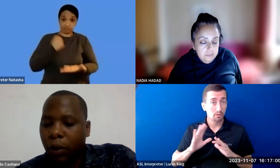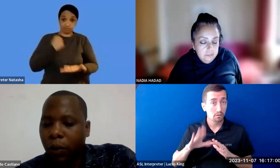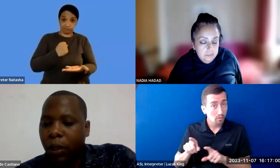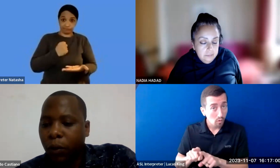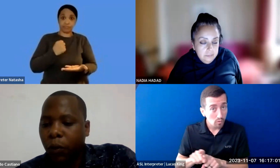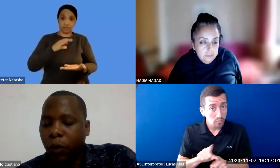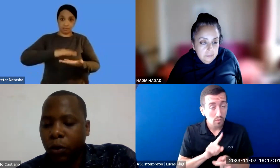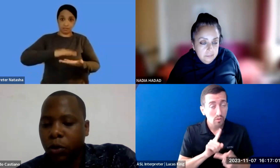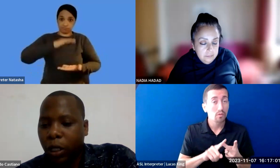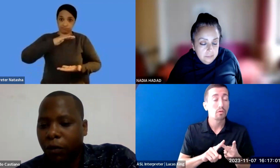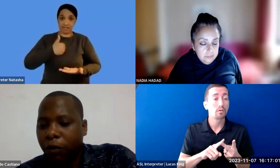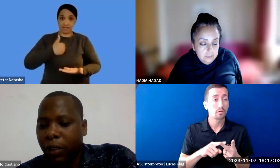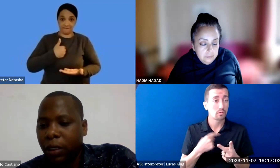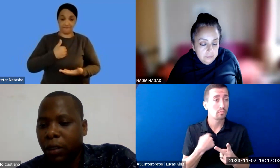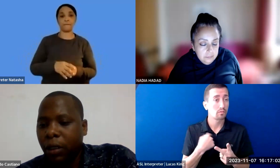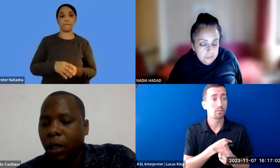But we also have funding